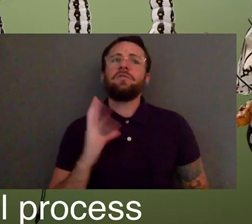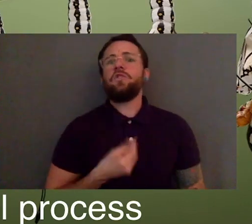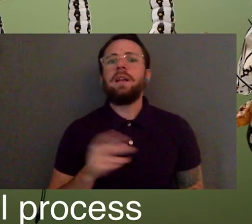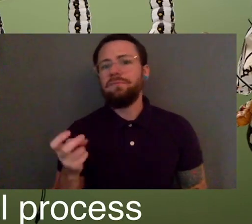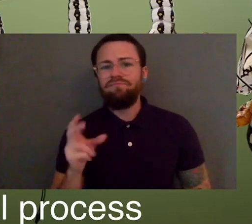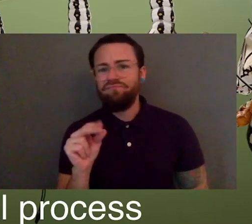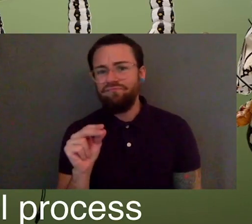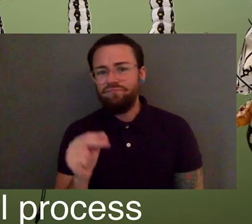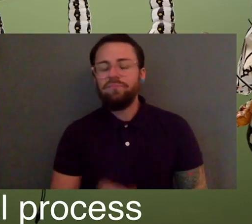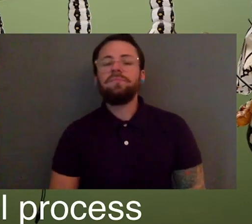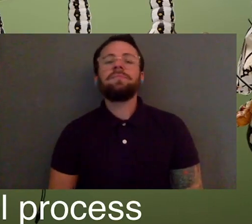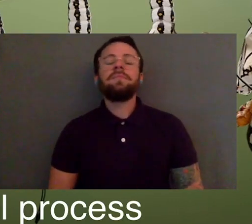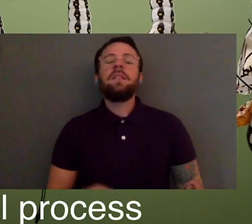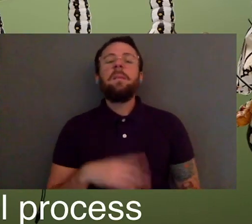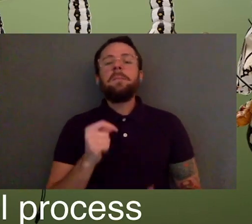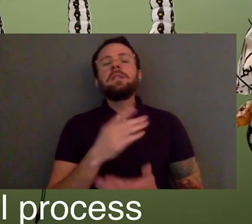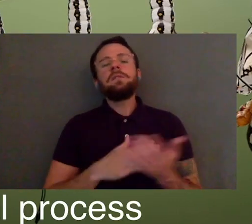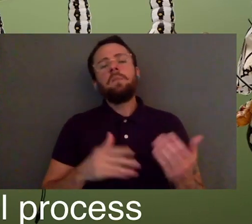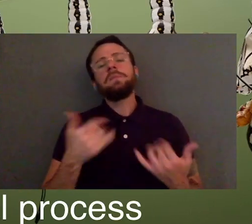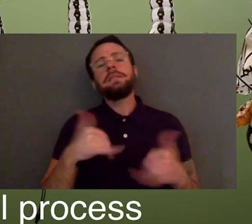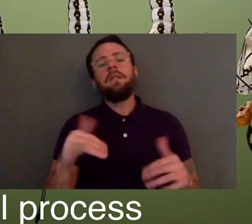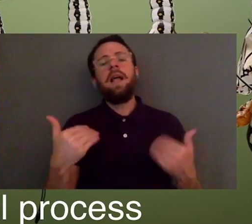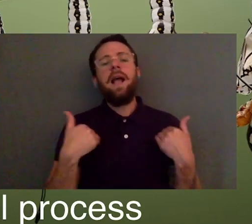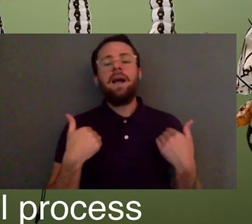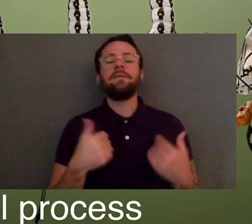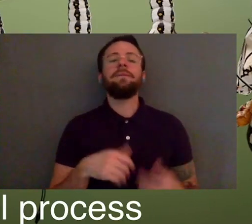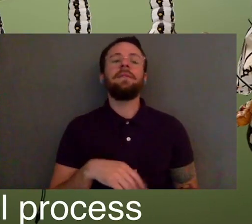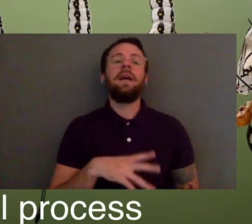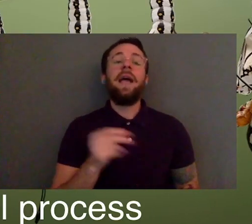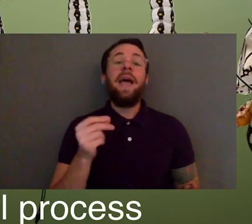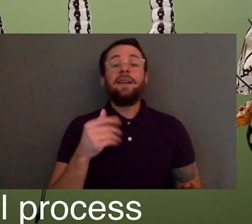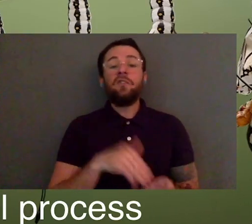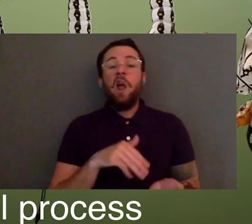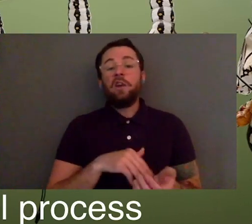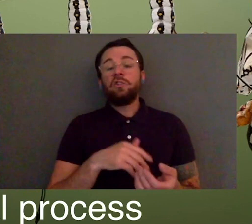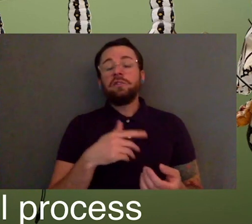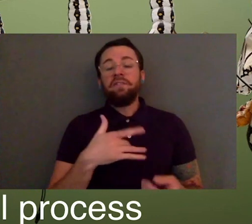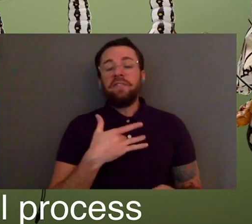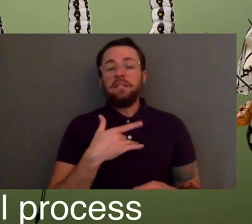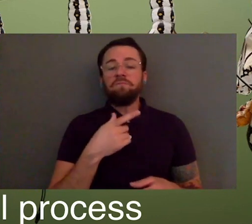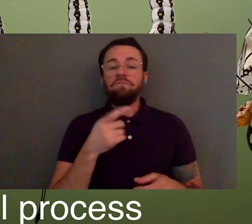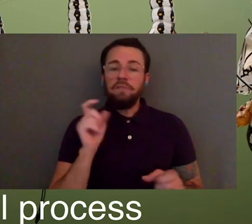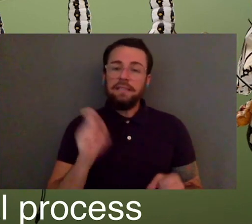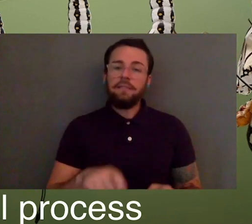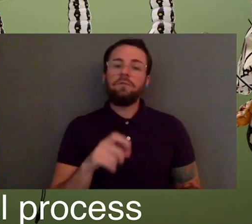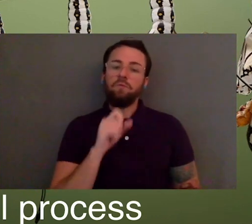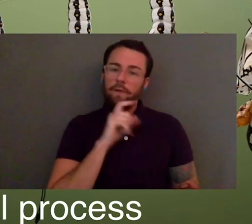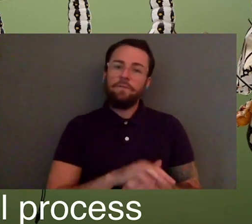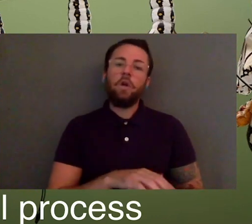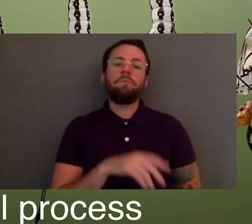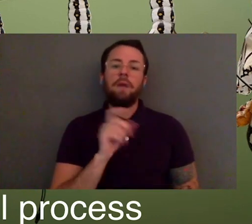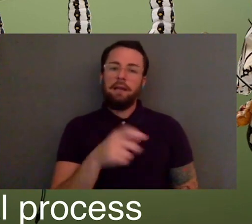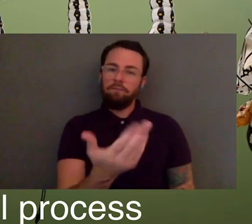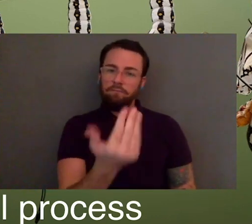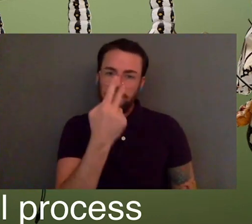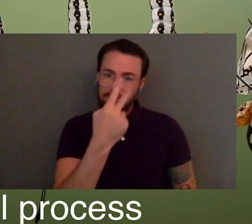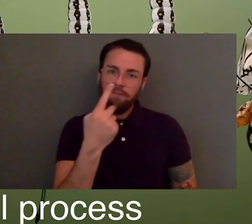disforya so it's not a requirement for trans but it's a requirement for some states to cover it for insurance.